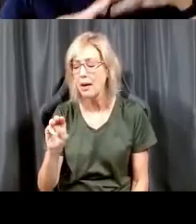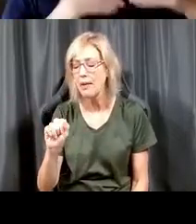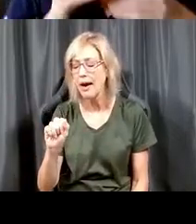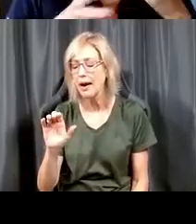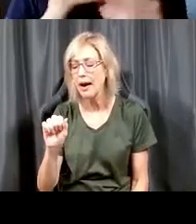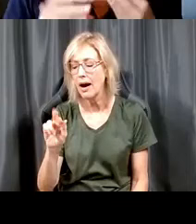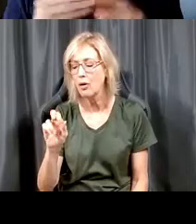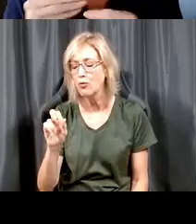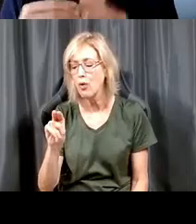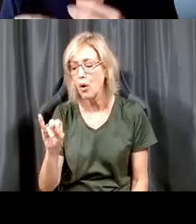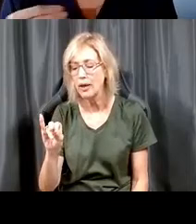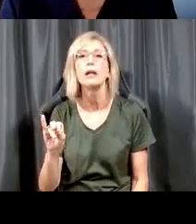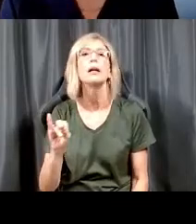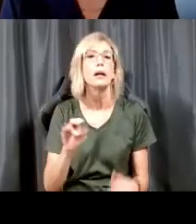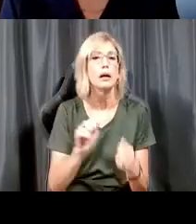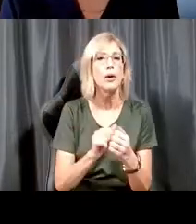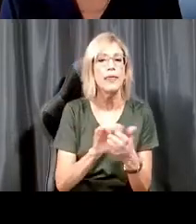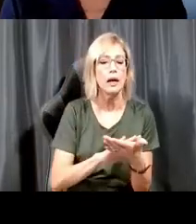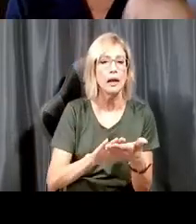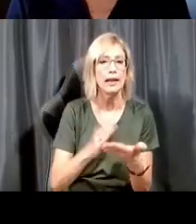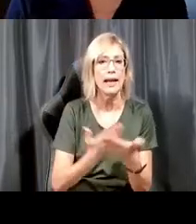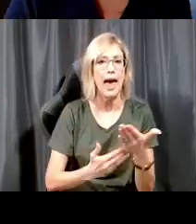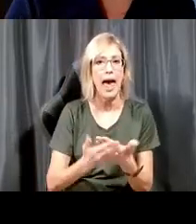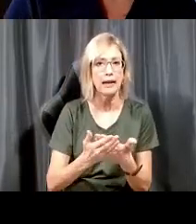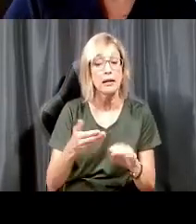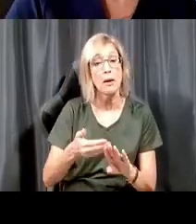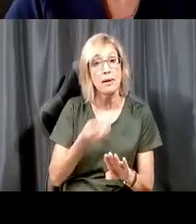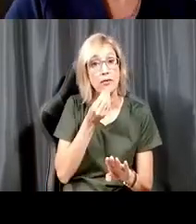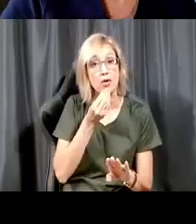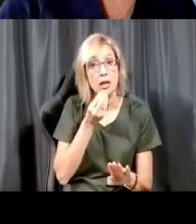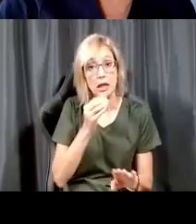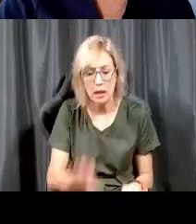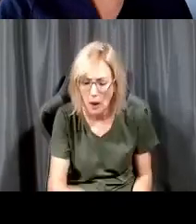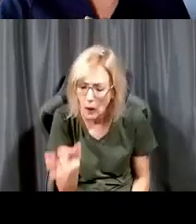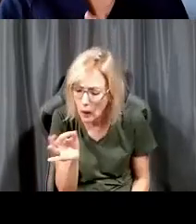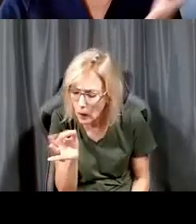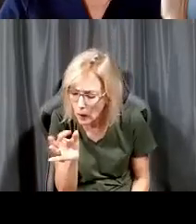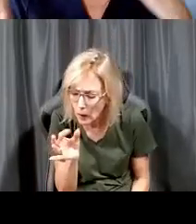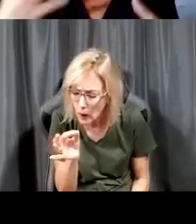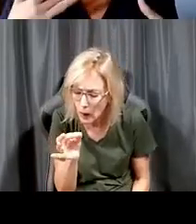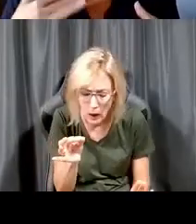letting them kind of explore that food before they get to eat it. Desensitizes them.